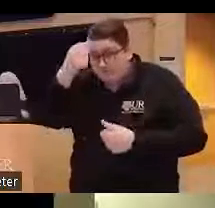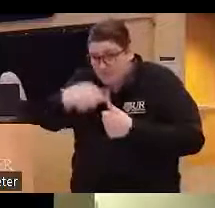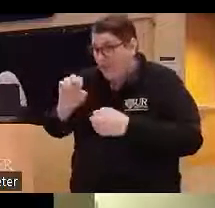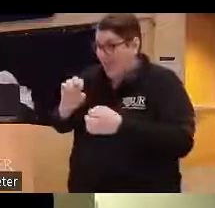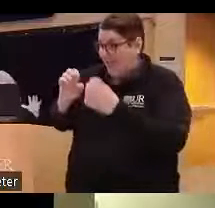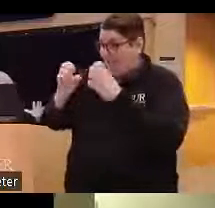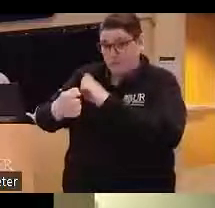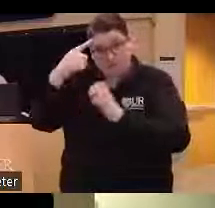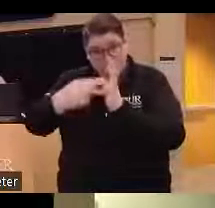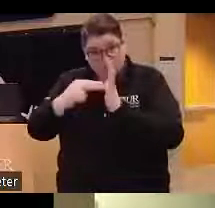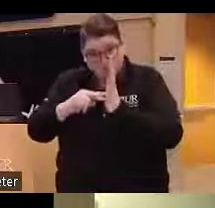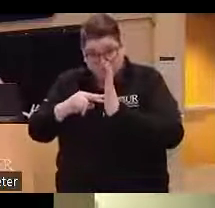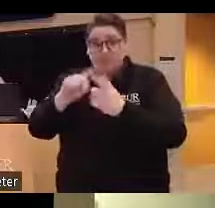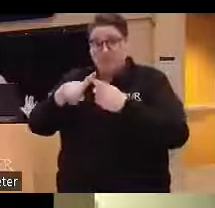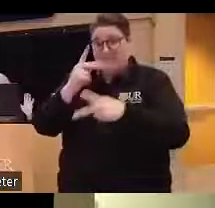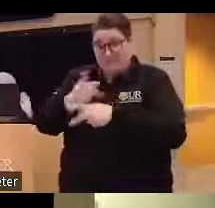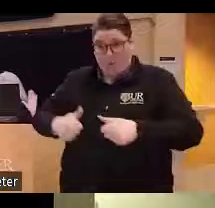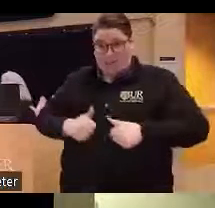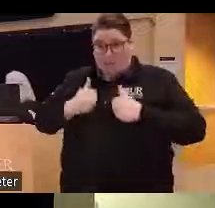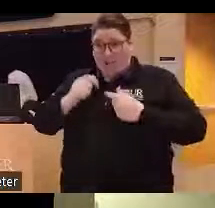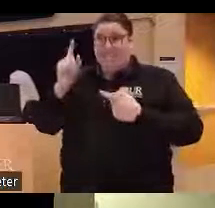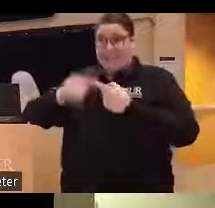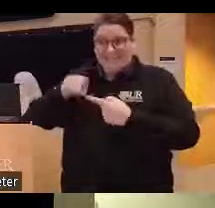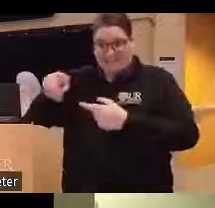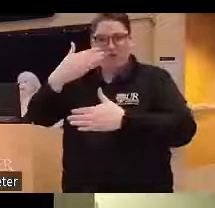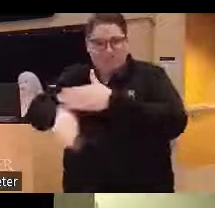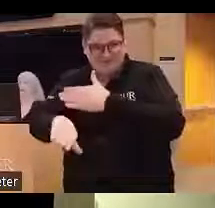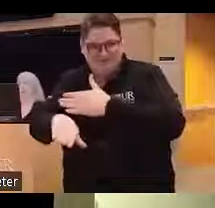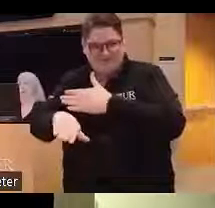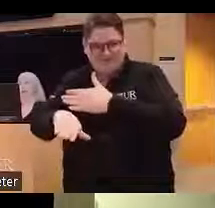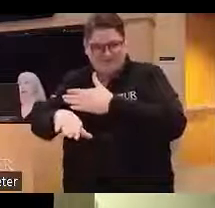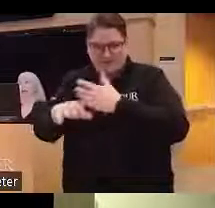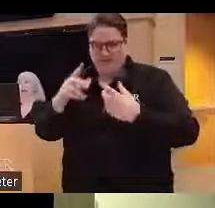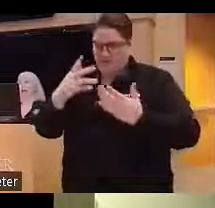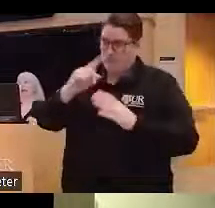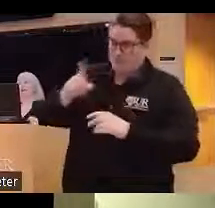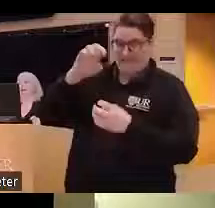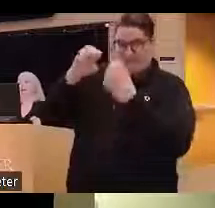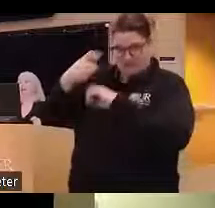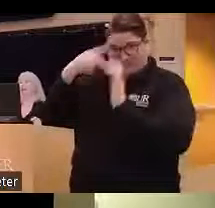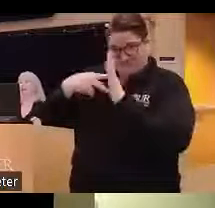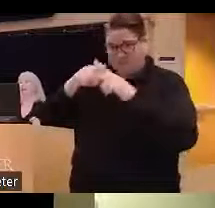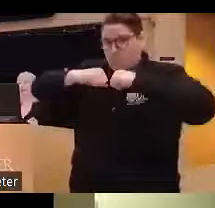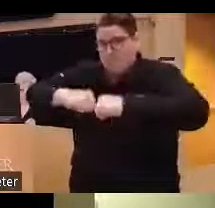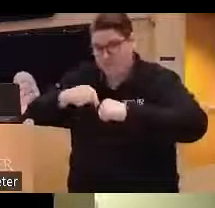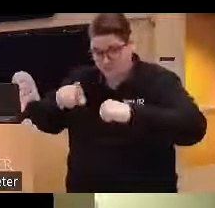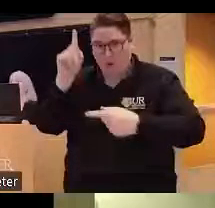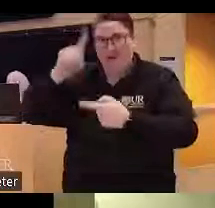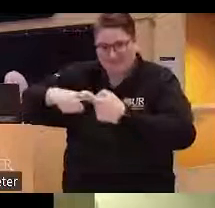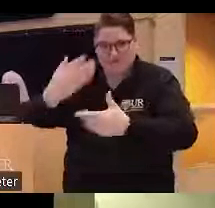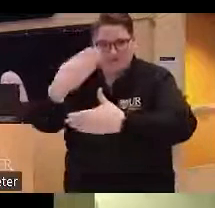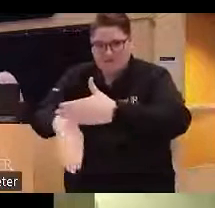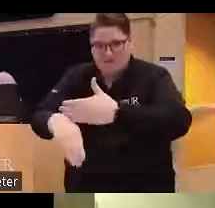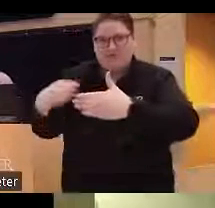least through childbearing right and to protect you in some way and so you can think of some of